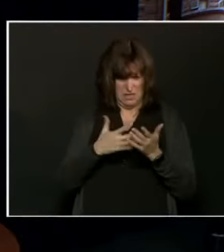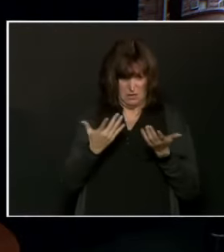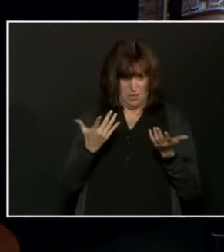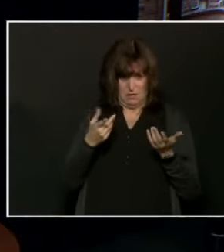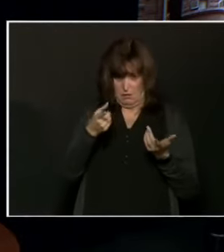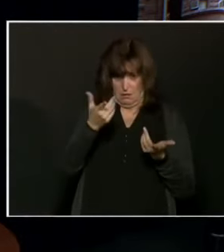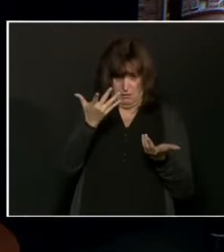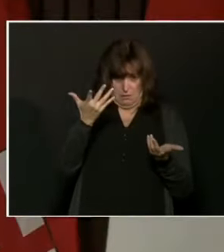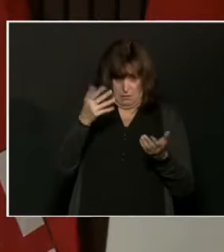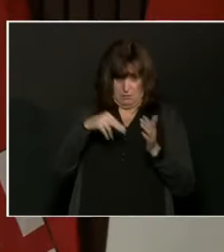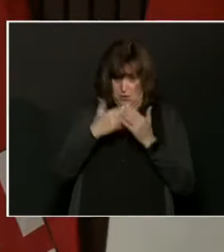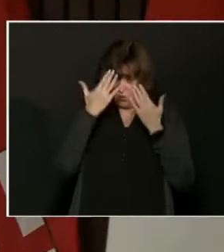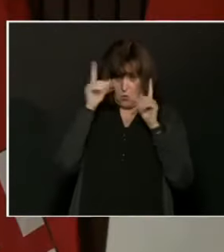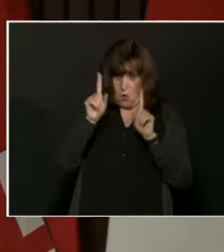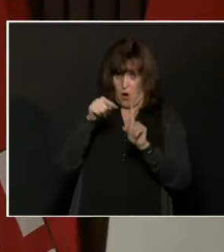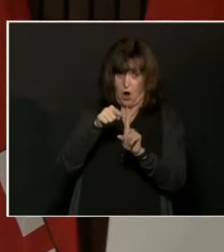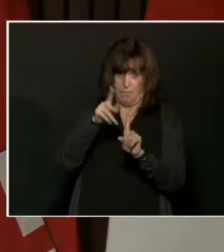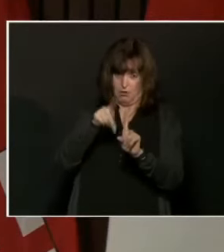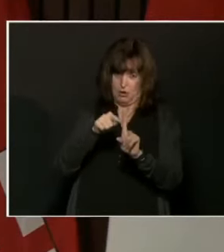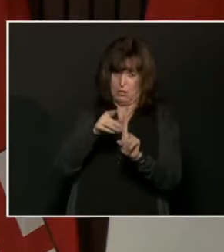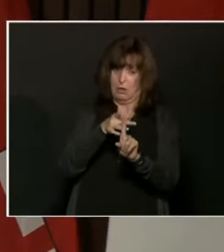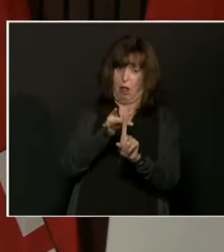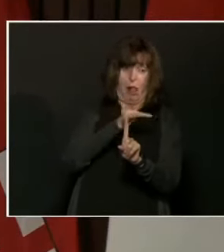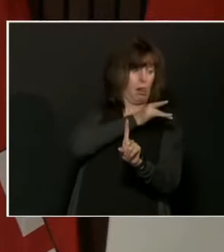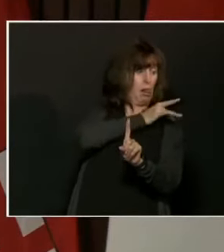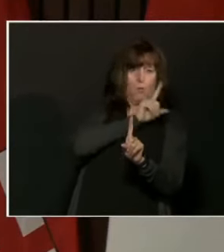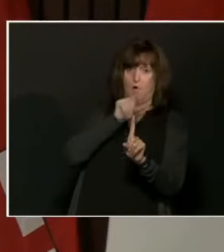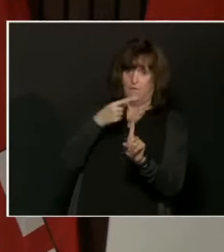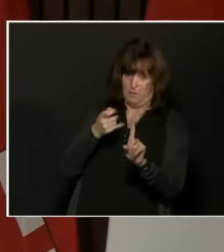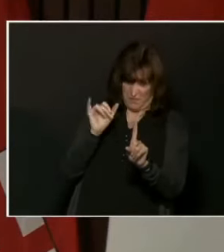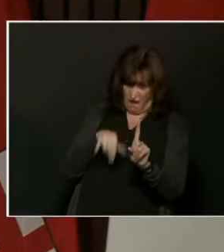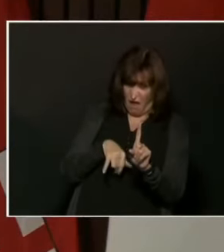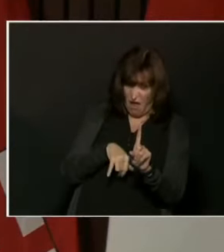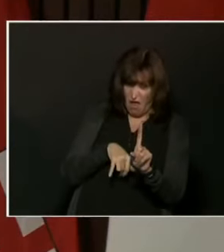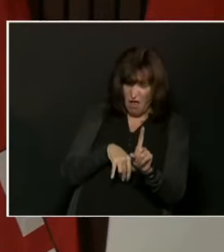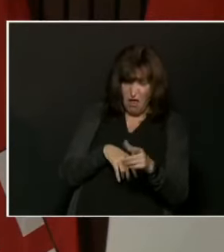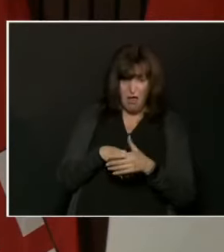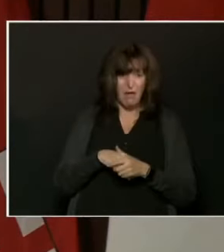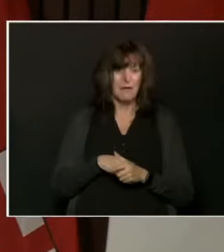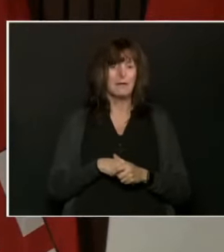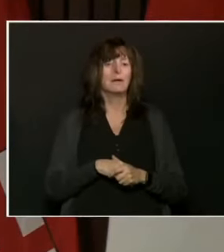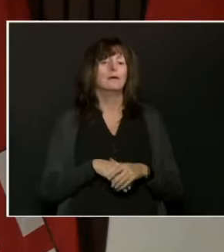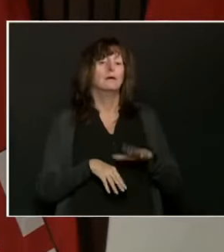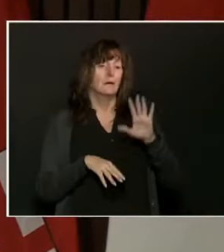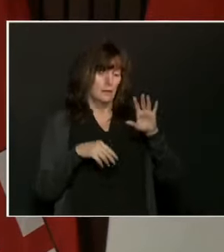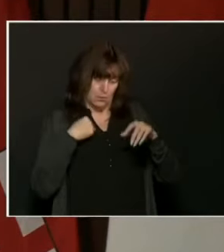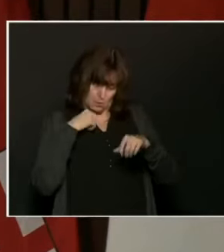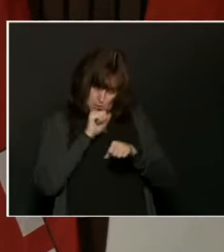IS THE ISSUE REALLY THAT WE STILL DON'T KNOW WEAR CASES ARE